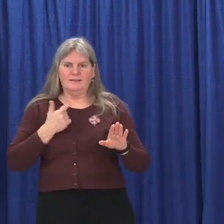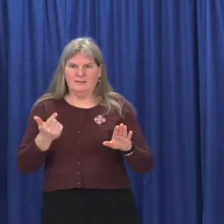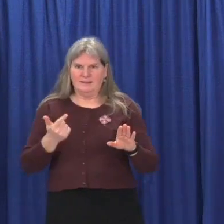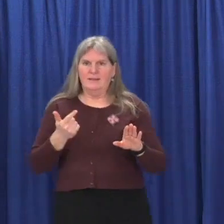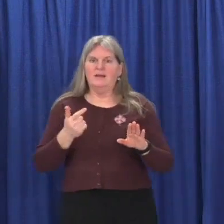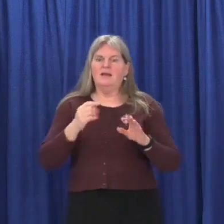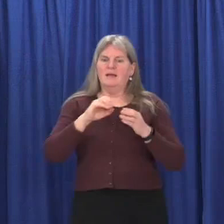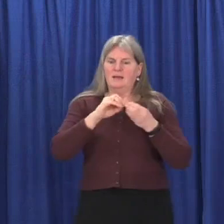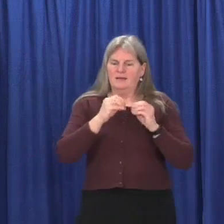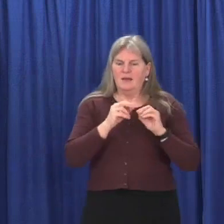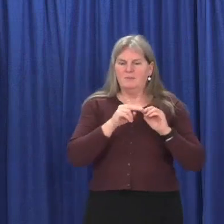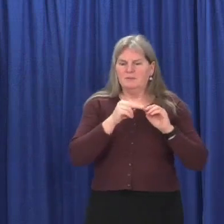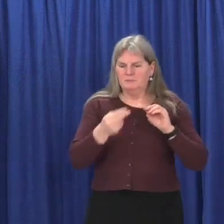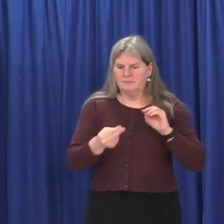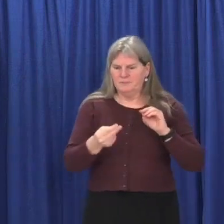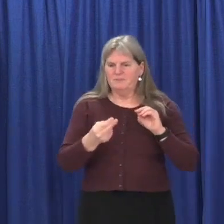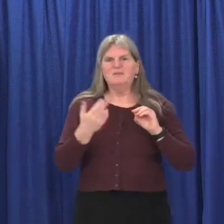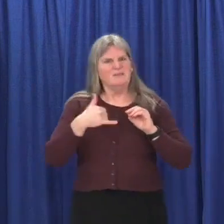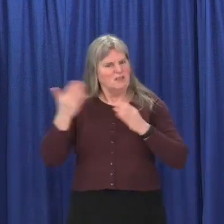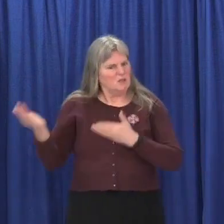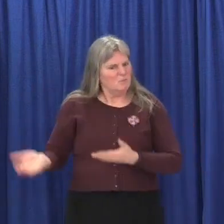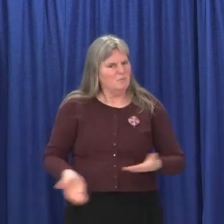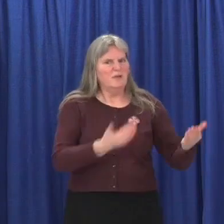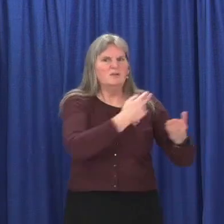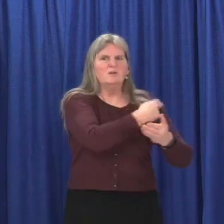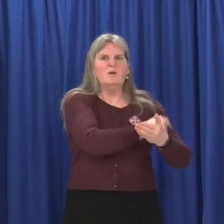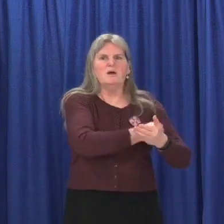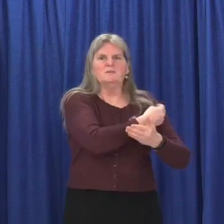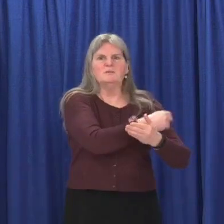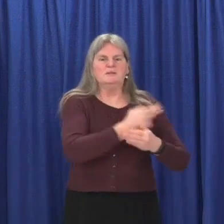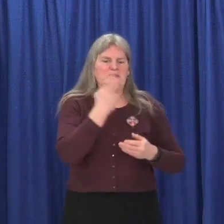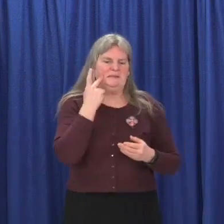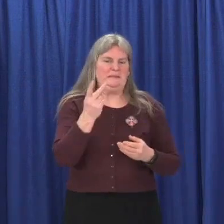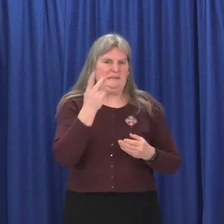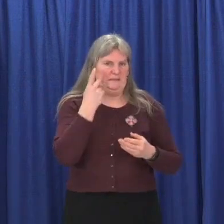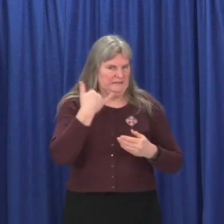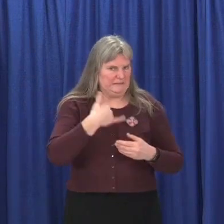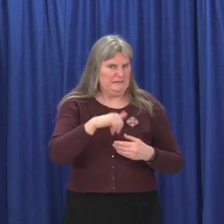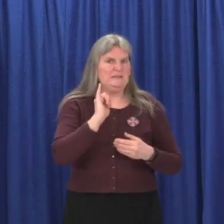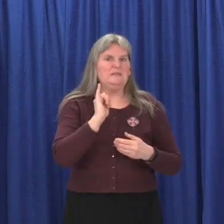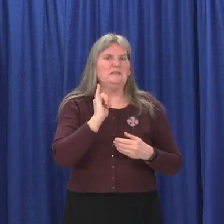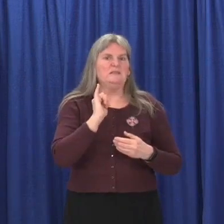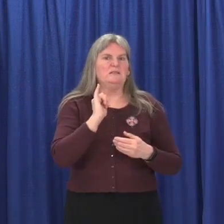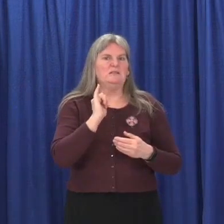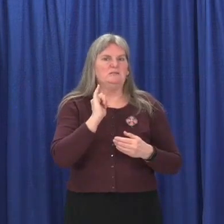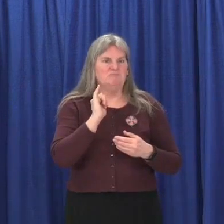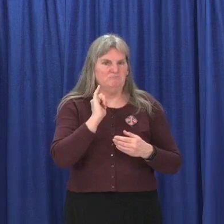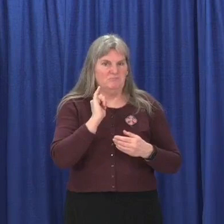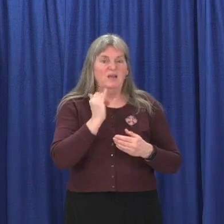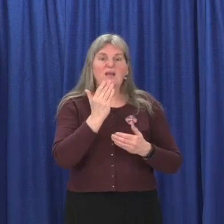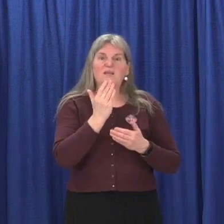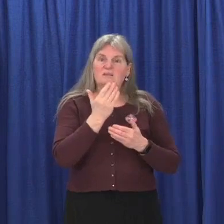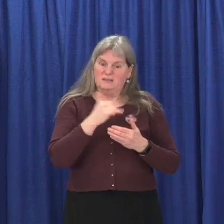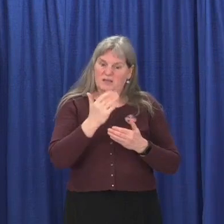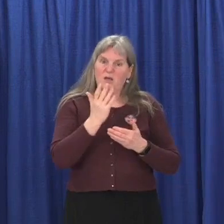they're still seeing high hospitalizations, and a number of people-- a considerable number of people are still passing away from COVID-19.